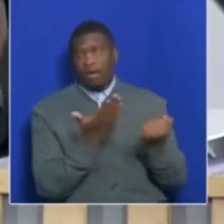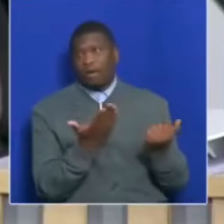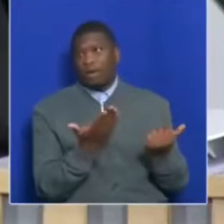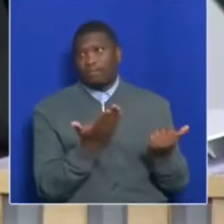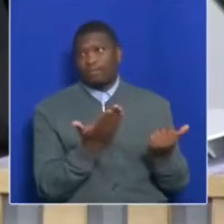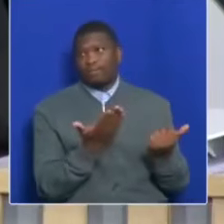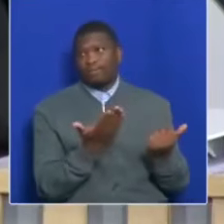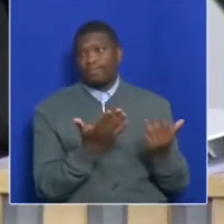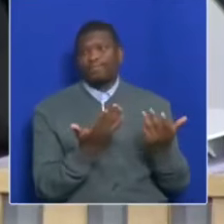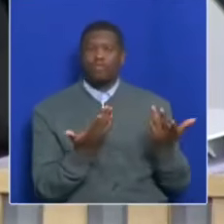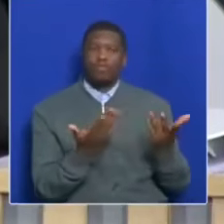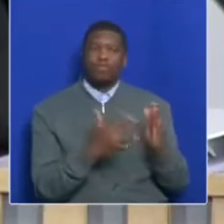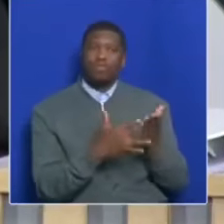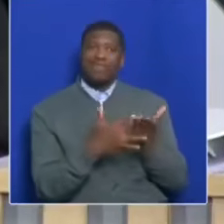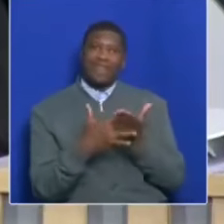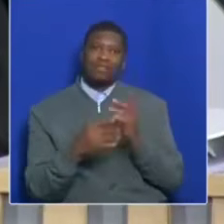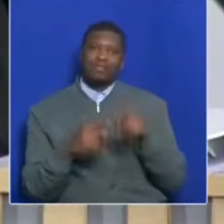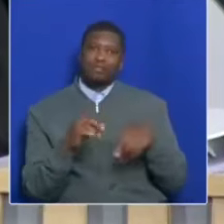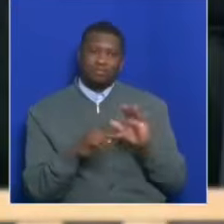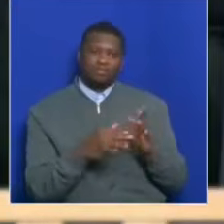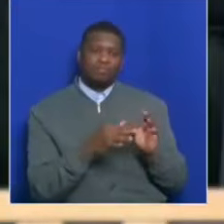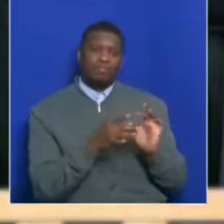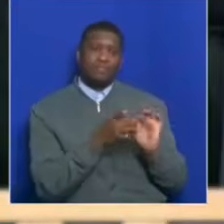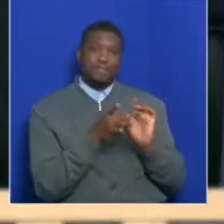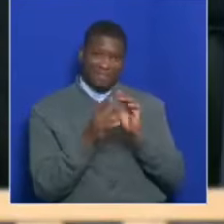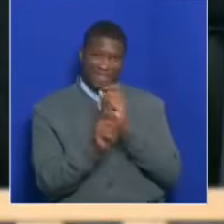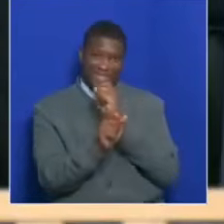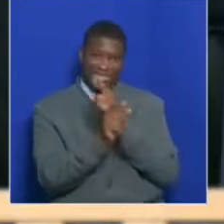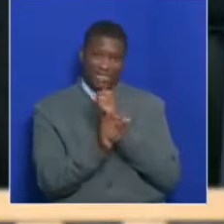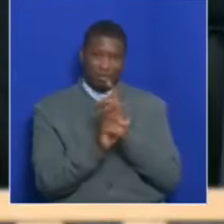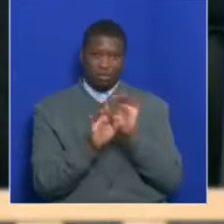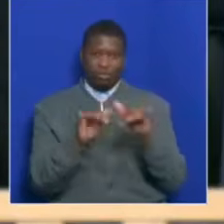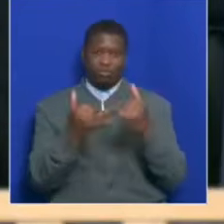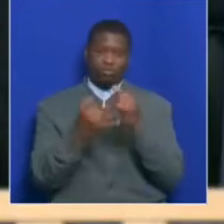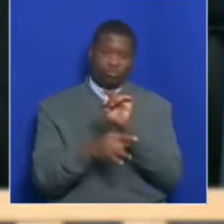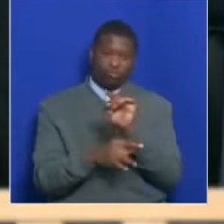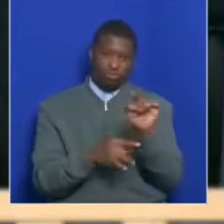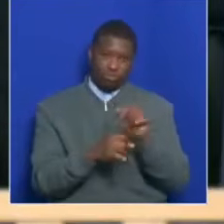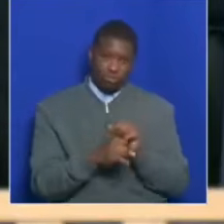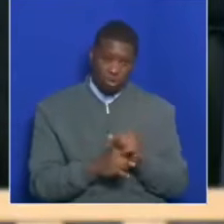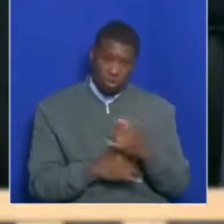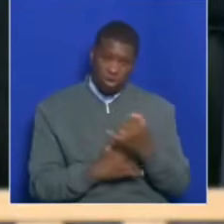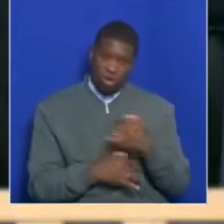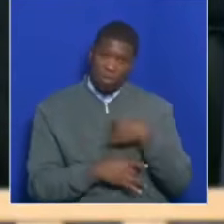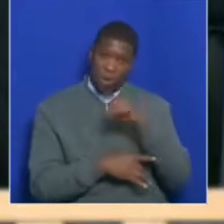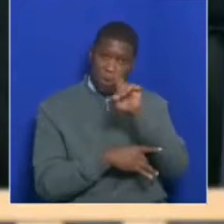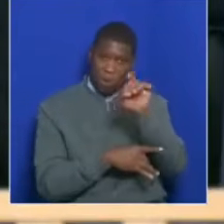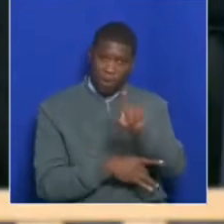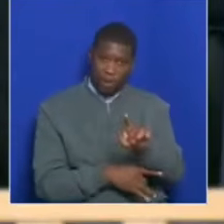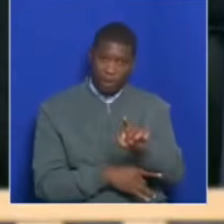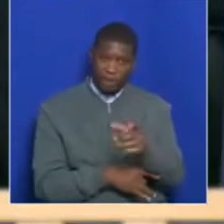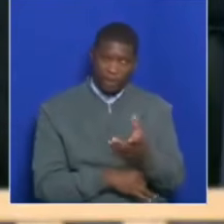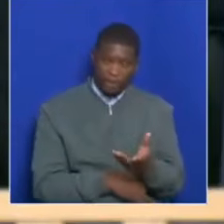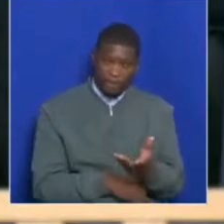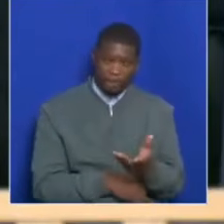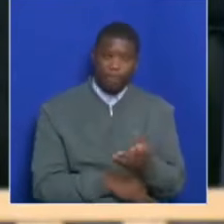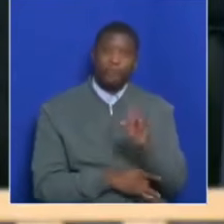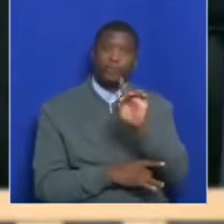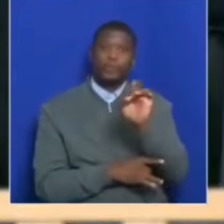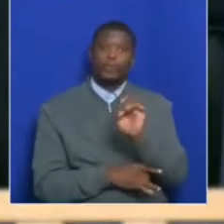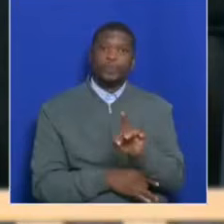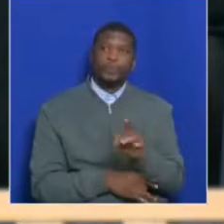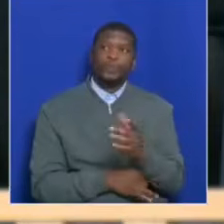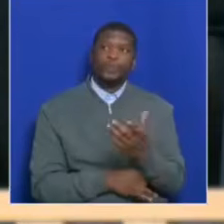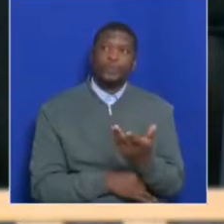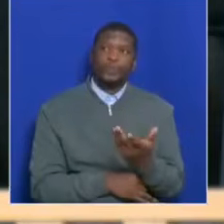taxi industry. Yes. No, that's my understanding. So my question is was or is um has iPedit not